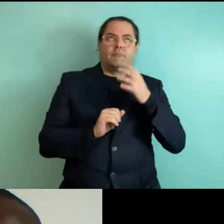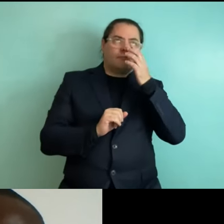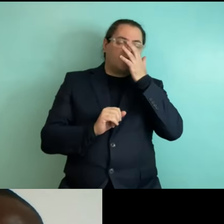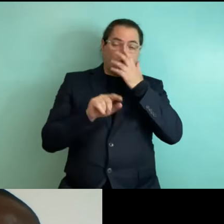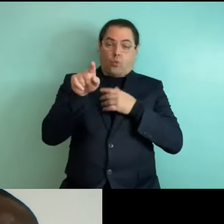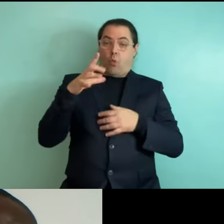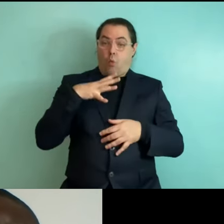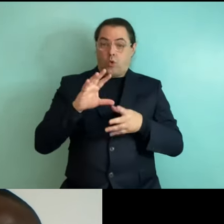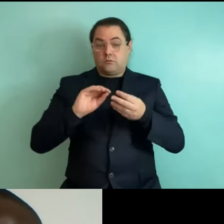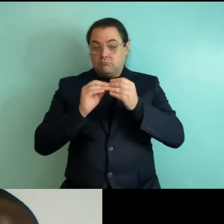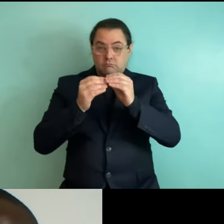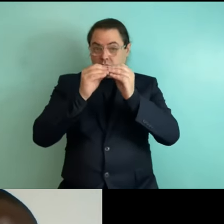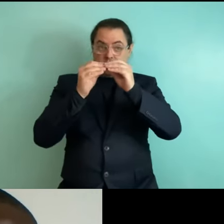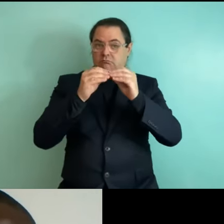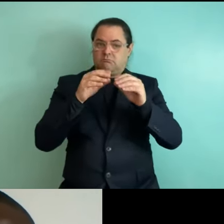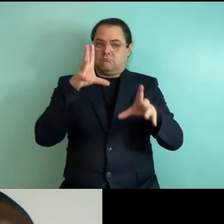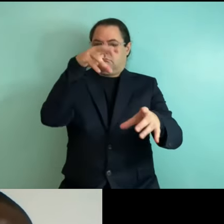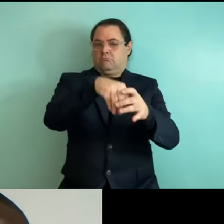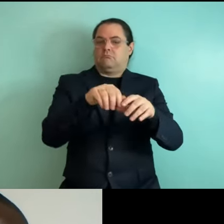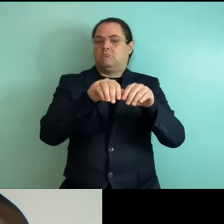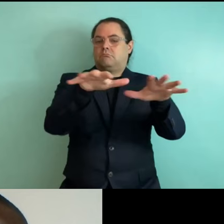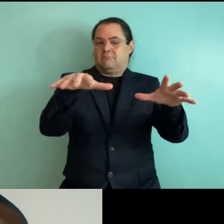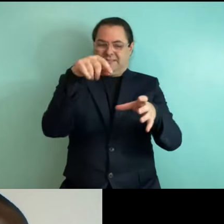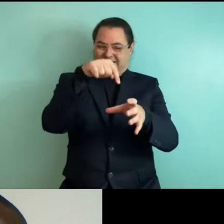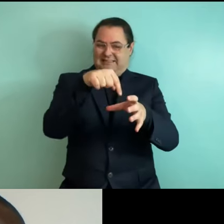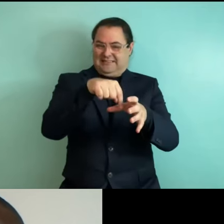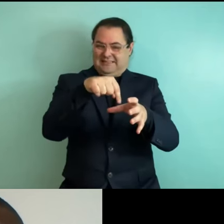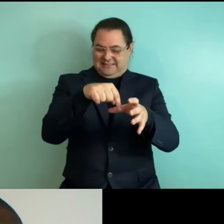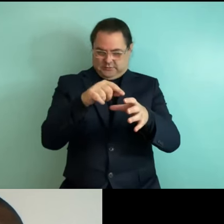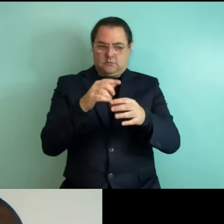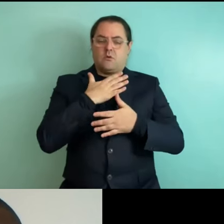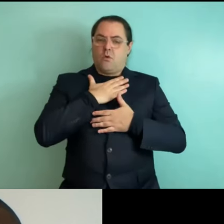11:10:36 You need to make sure that the content you create a situation whereby the same room.